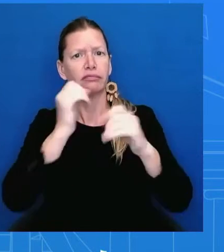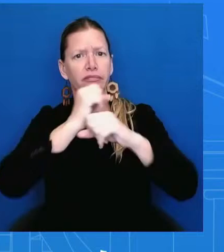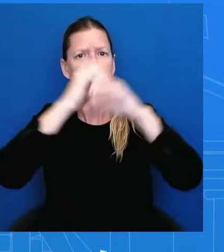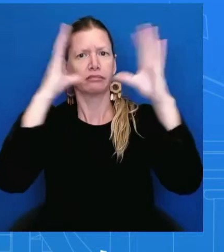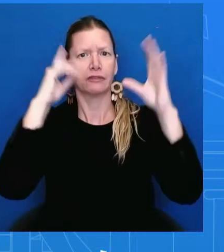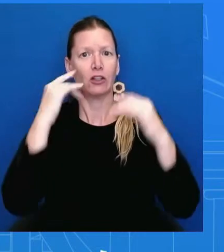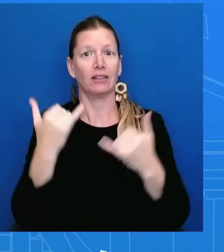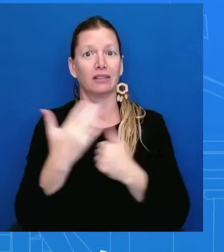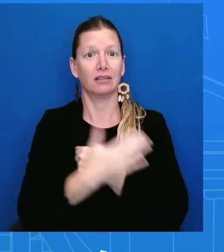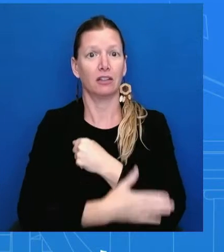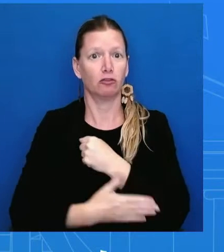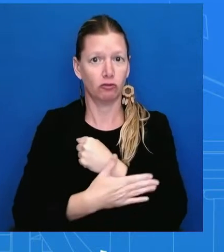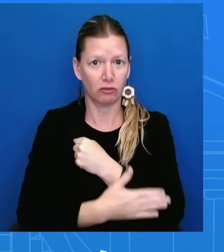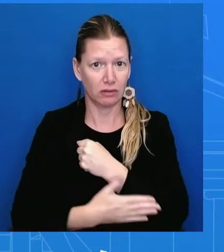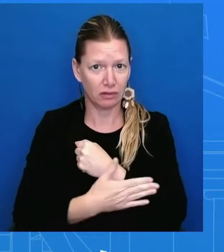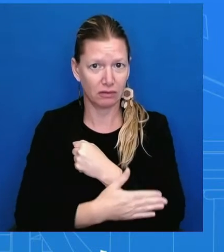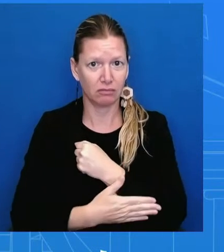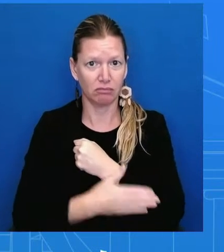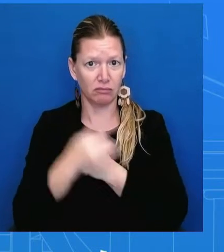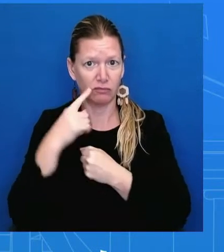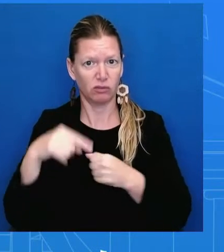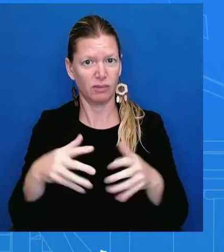I want to be really careful because he also talked about the campaign,